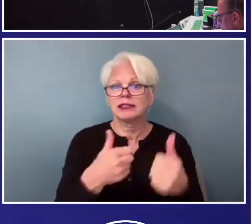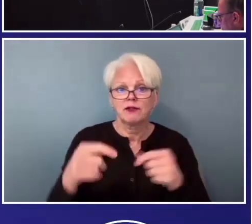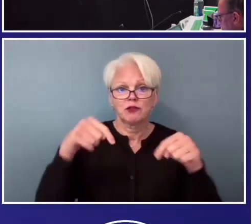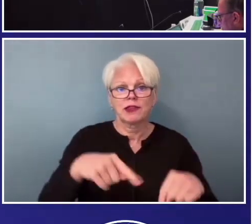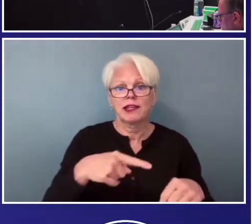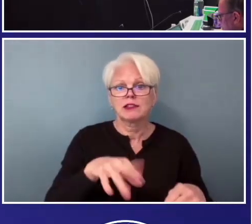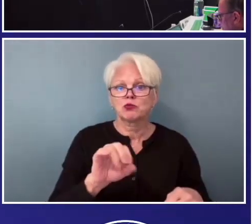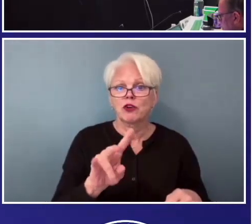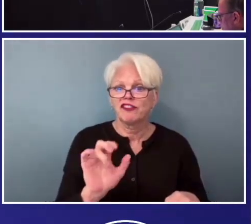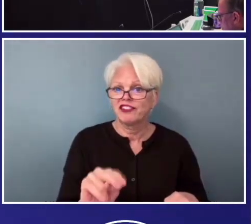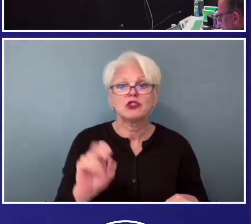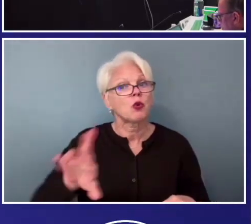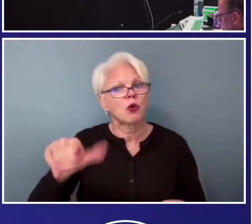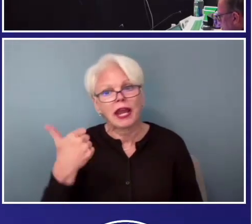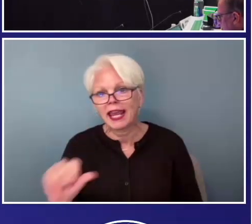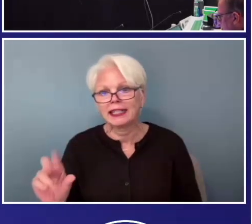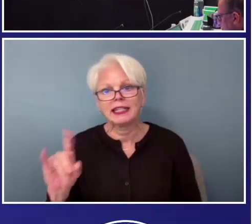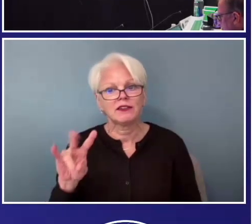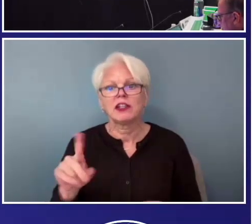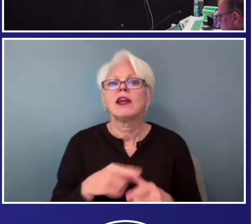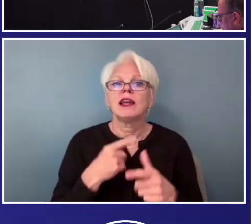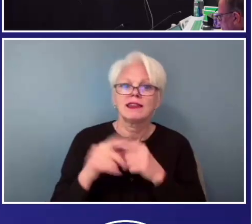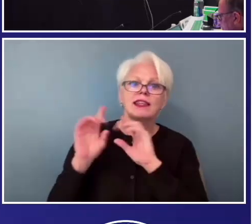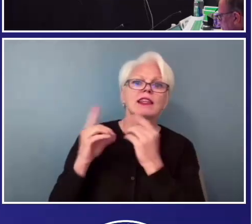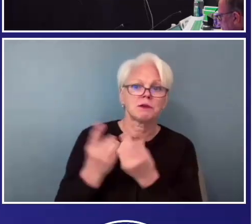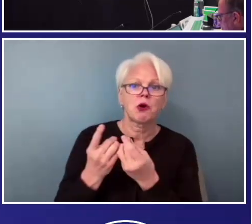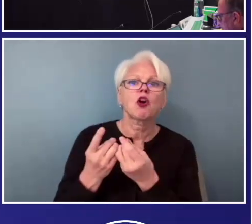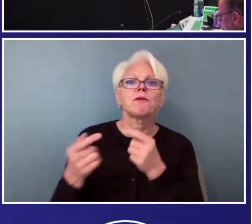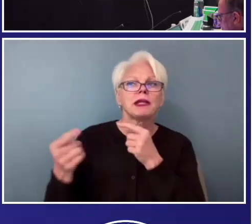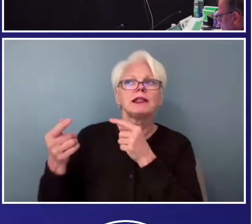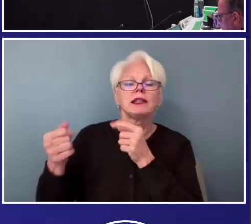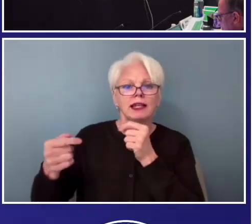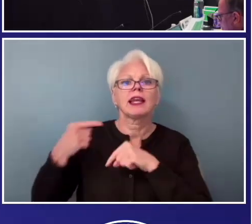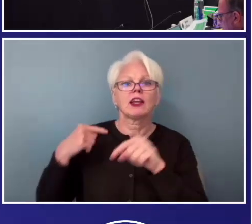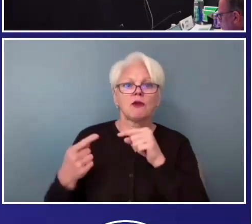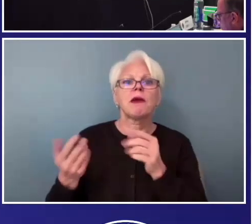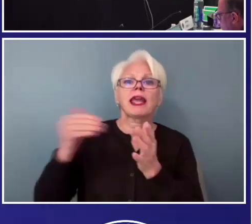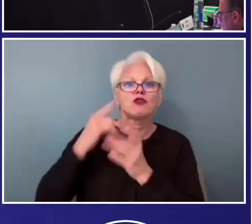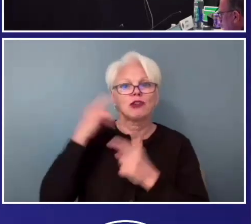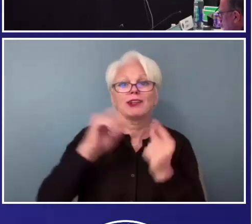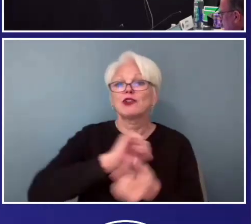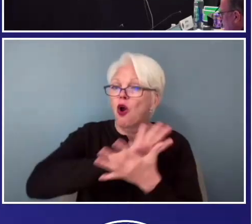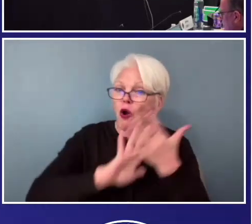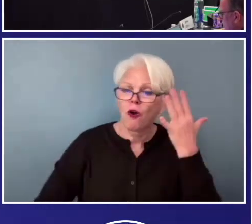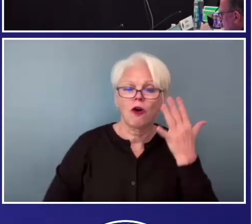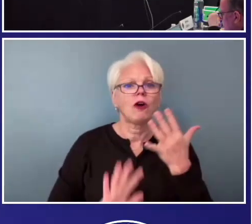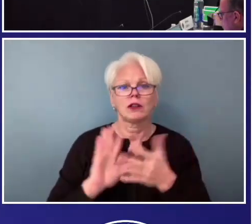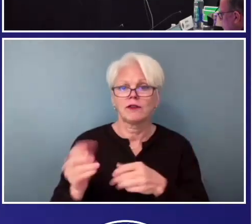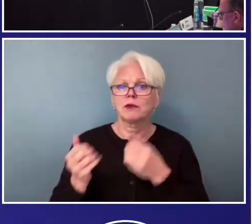the Department has the ability to go back and reconsider all of the proposals that are on the table, including all of the